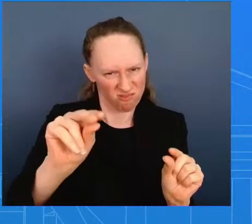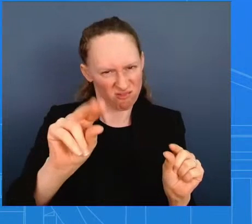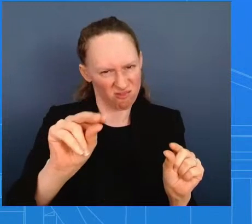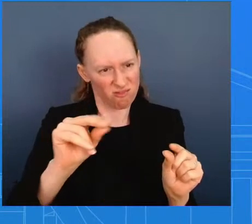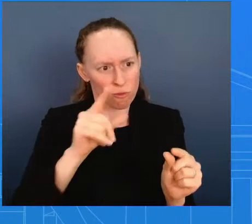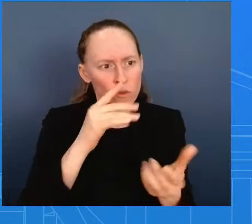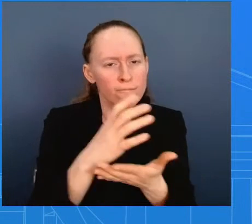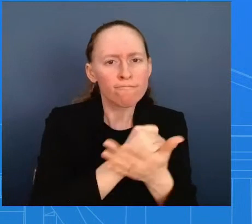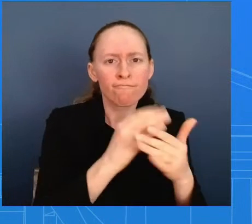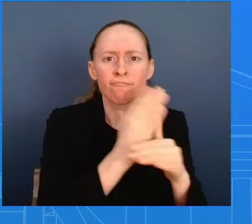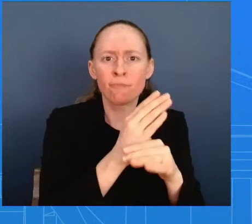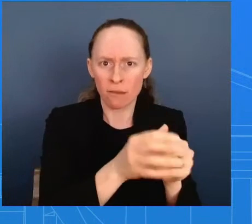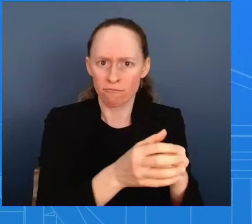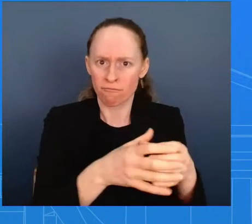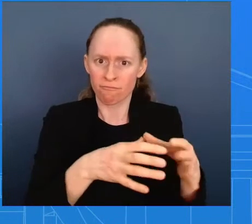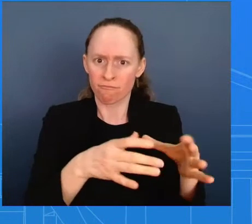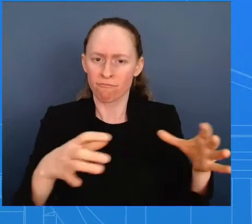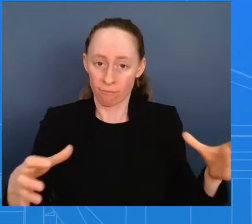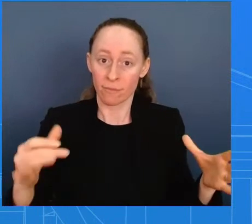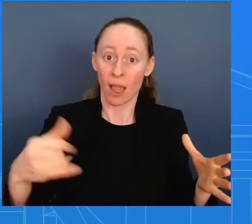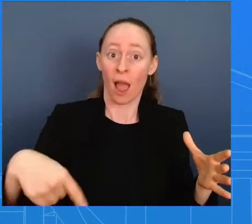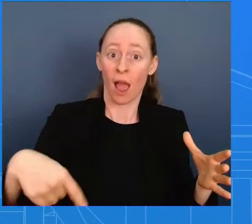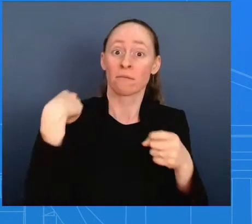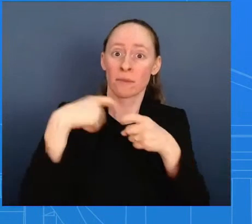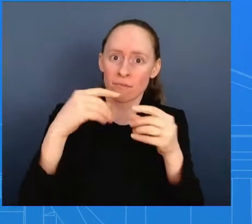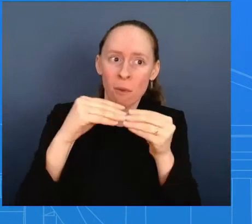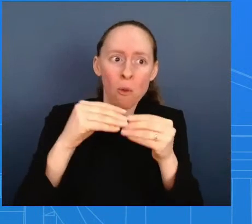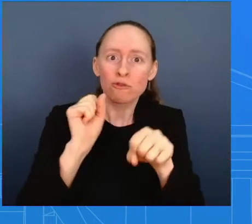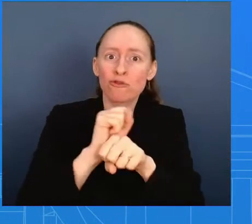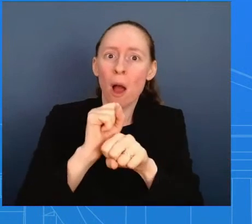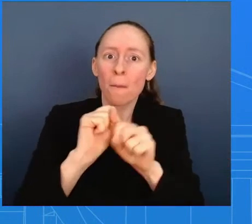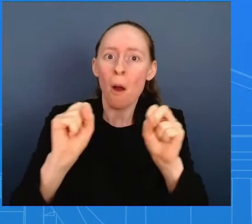You've seen wealth -- when we talk about wealth gap: closing the wealth -- wealth gl- --